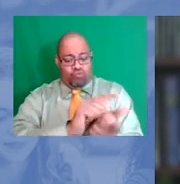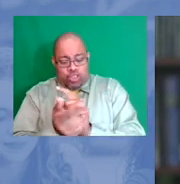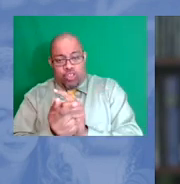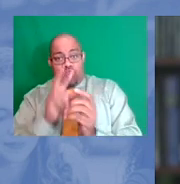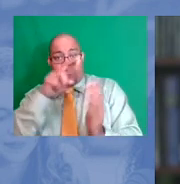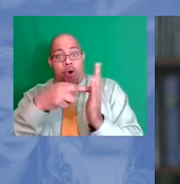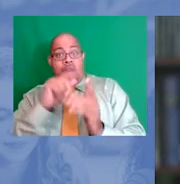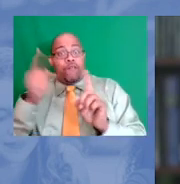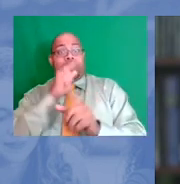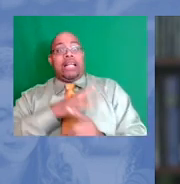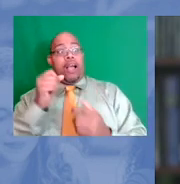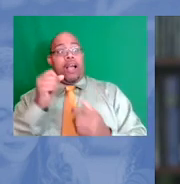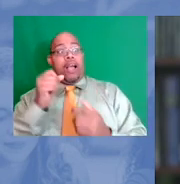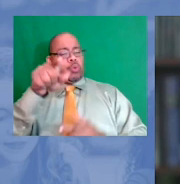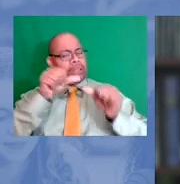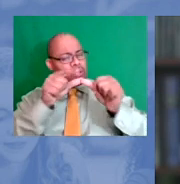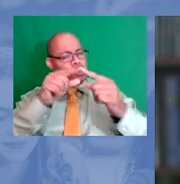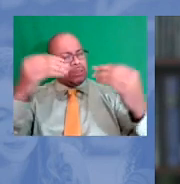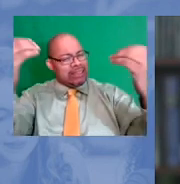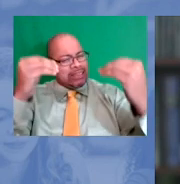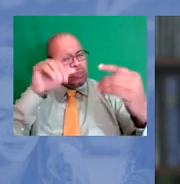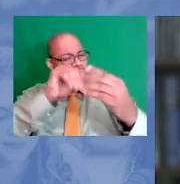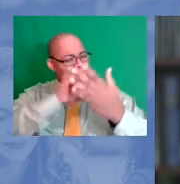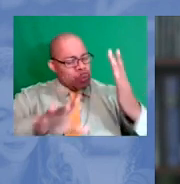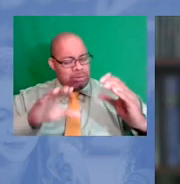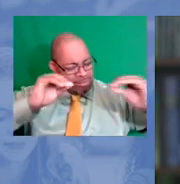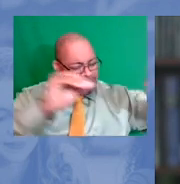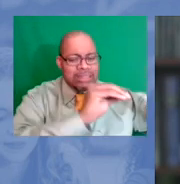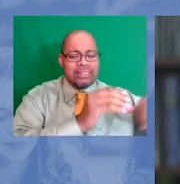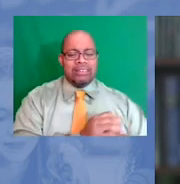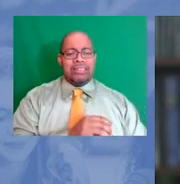YOU CONTINUE TO TEACH YOUR STUDENTS. YOUR PASSION FOR TEACHING AND ENSURING YOUR